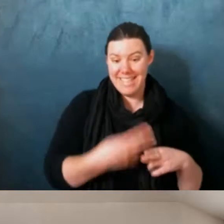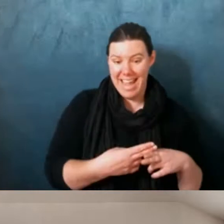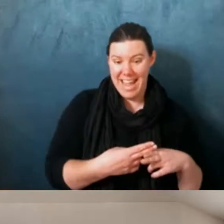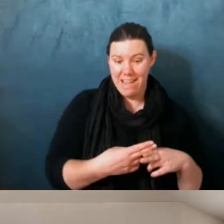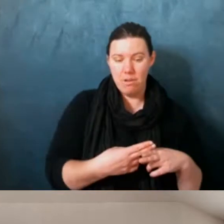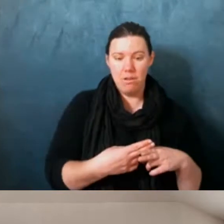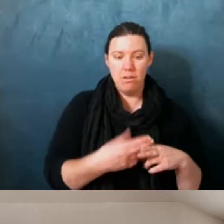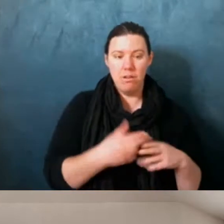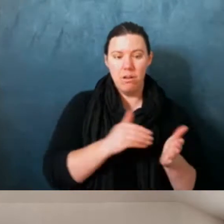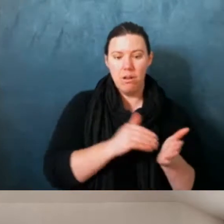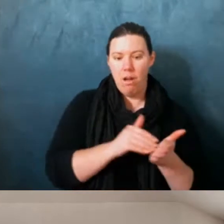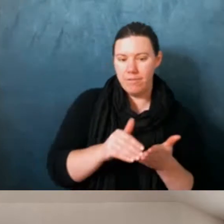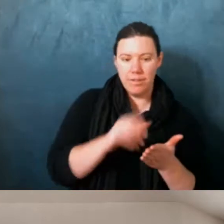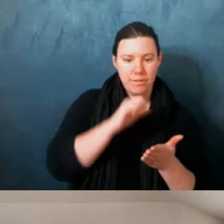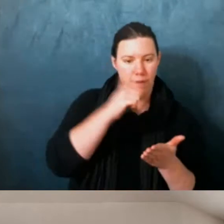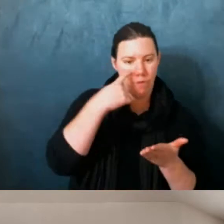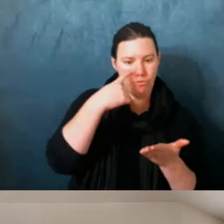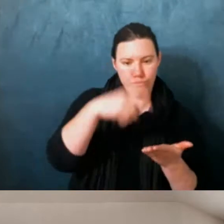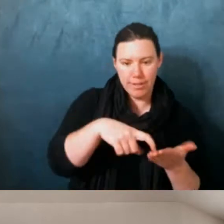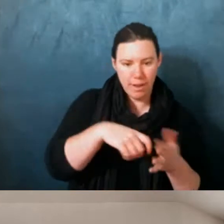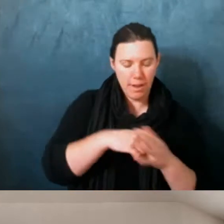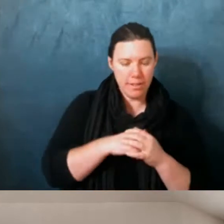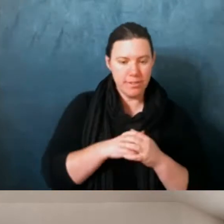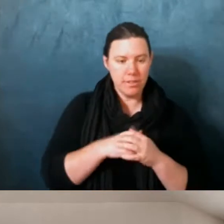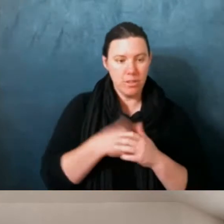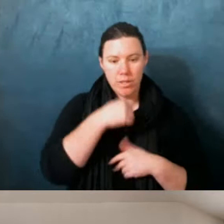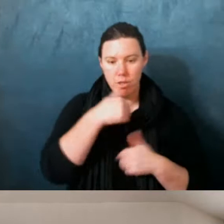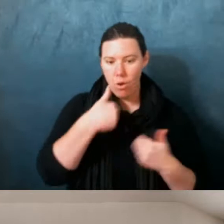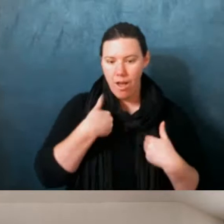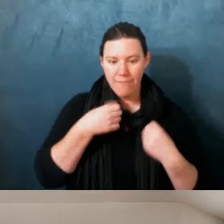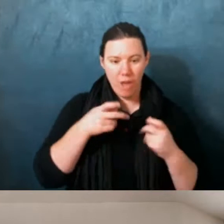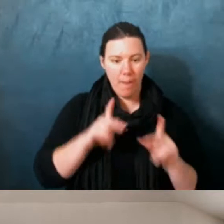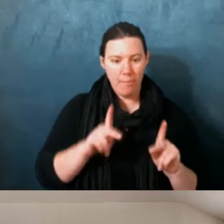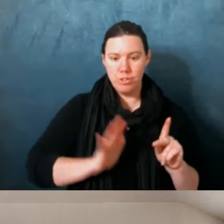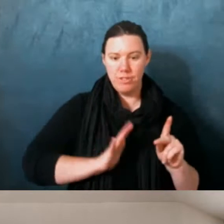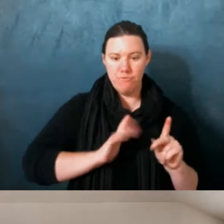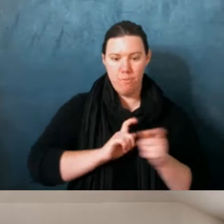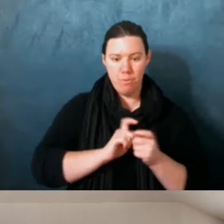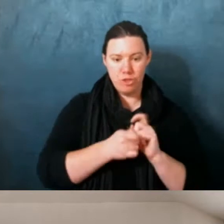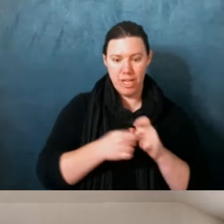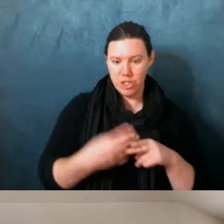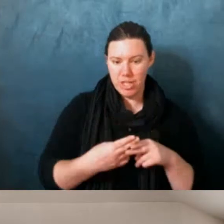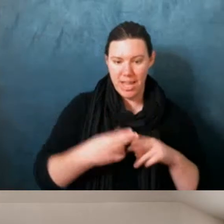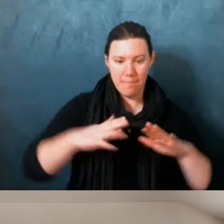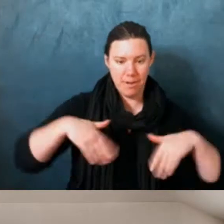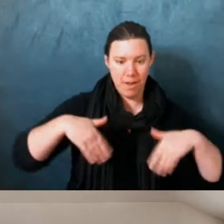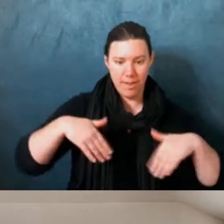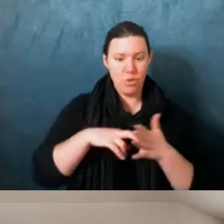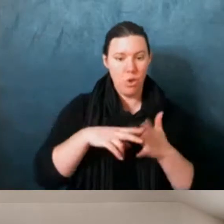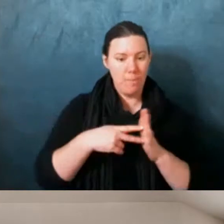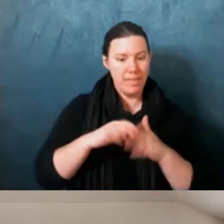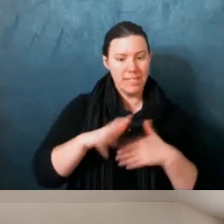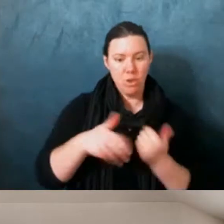to go through a formal name change yet. And so medical records, insurance records,